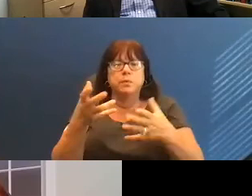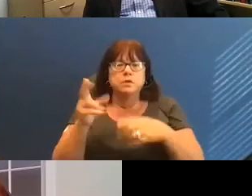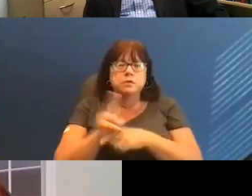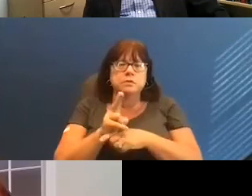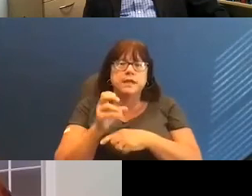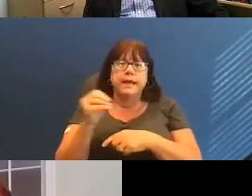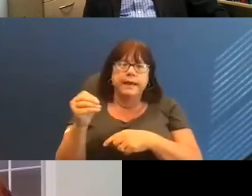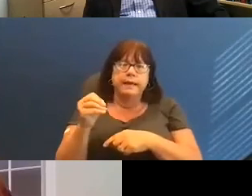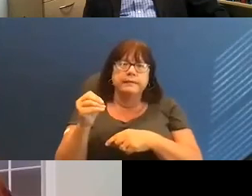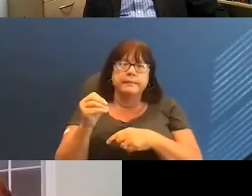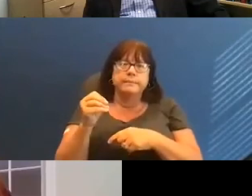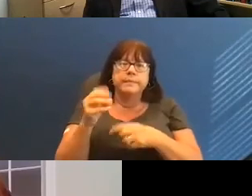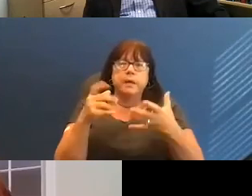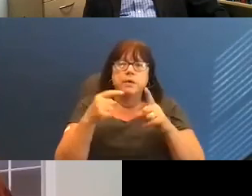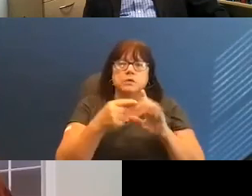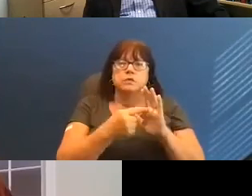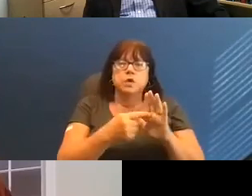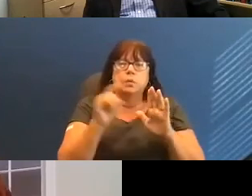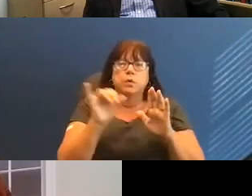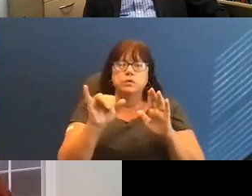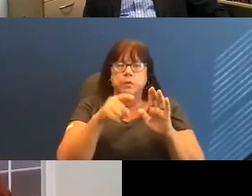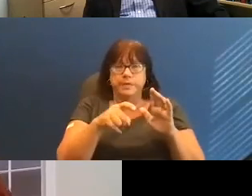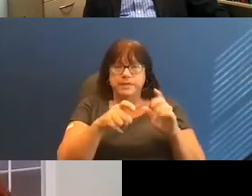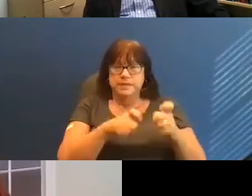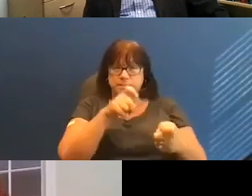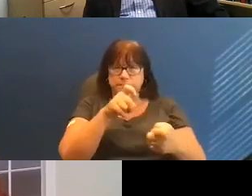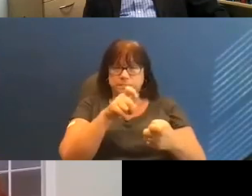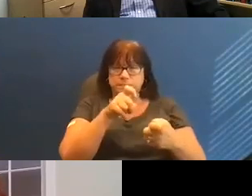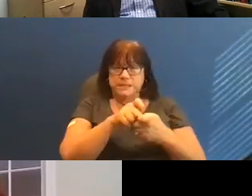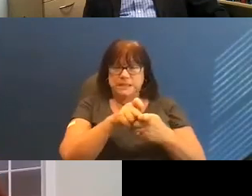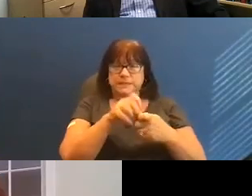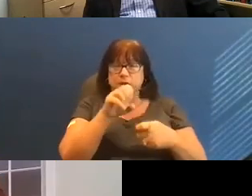I want to point out also that this particular repository, the OER commons actually consists